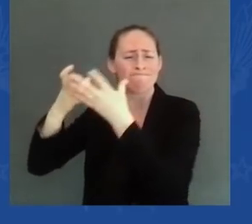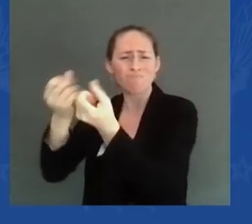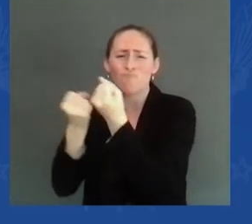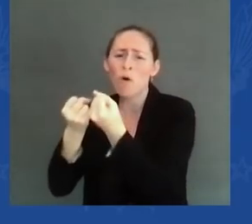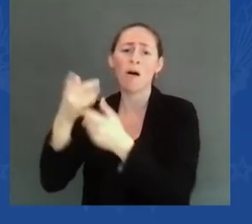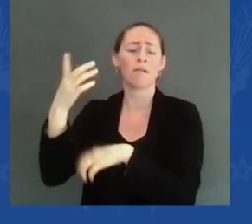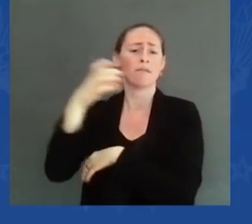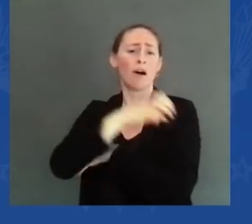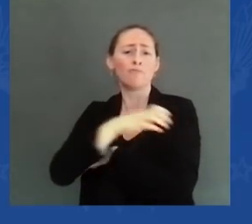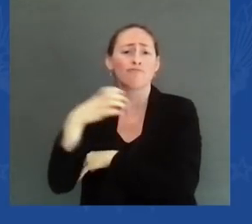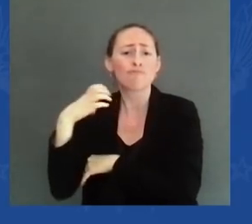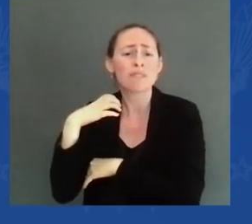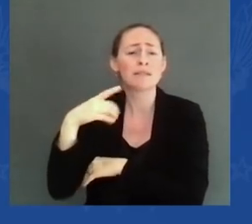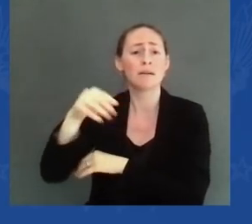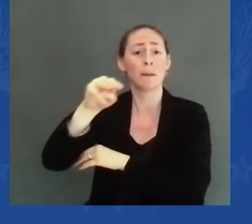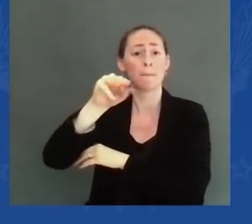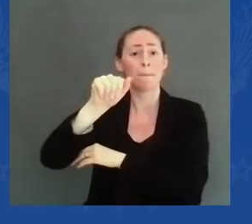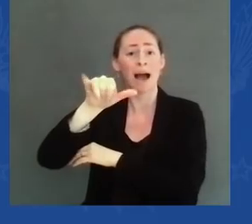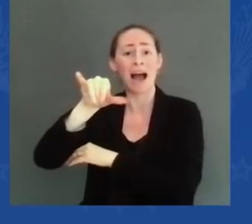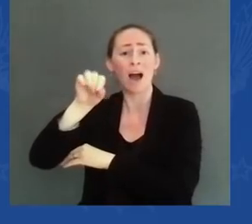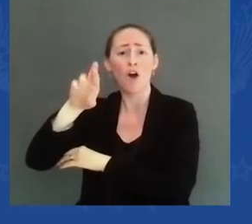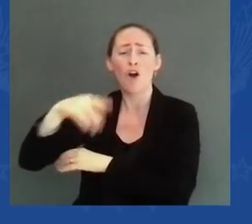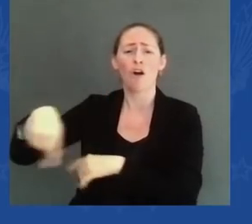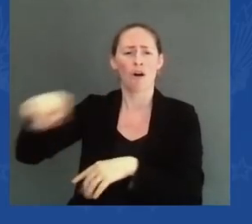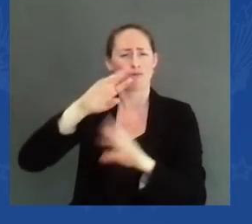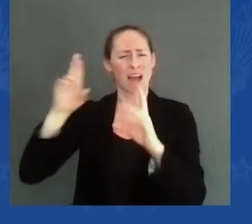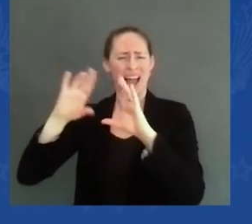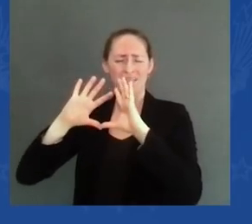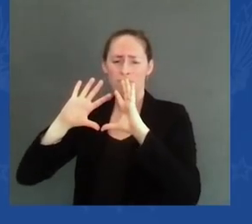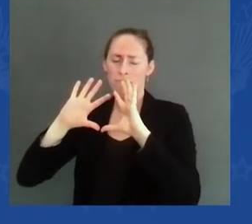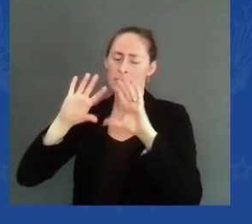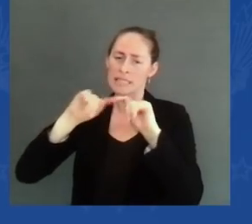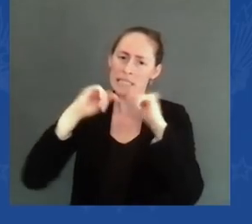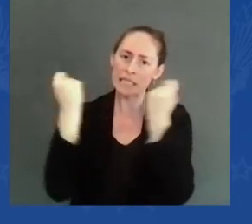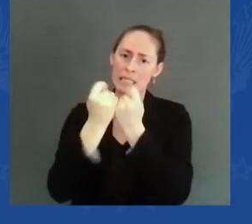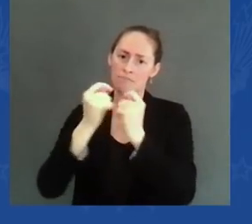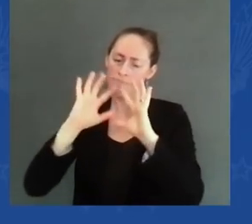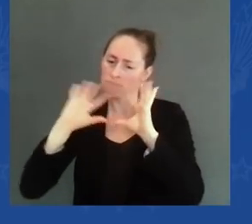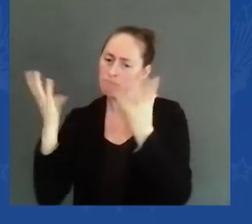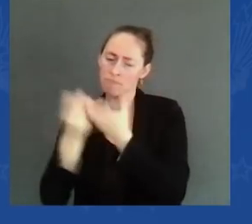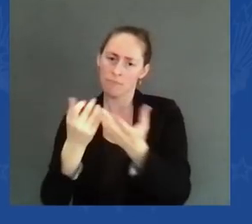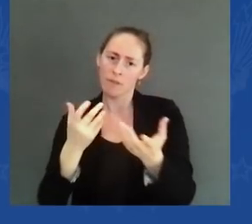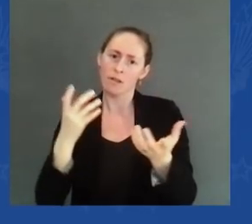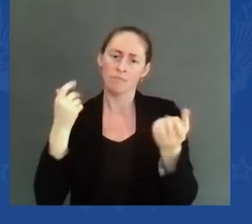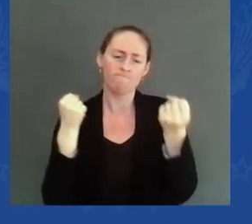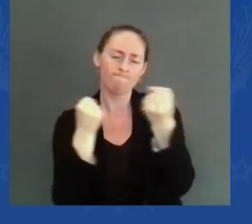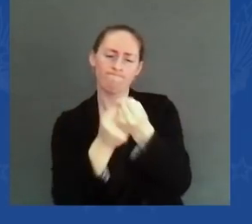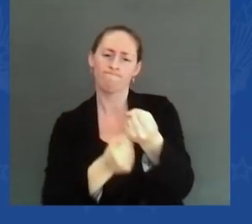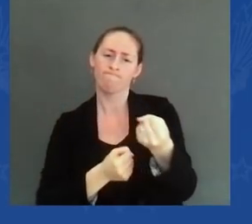including our council members, we are here to help. And I am so grateful to President Biden